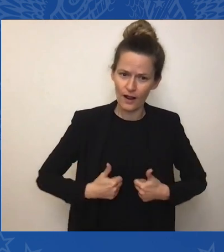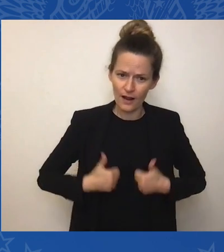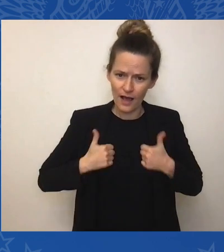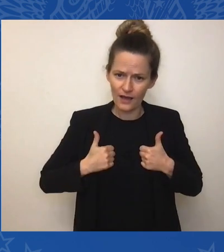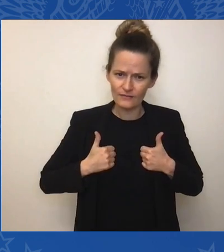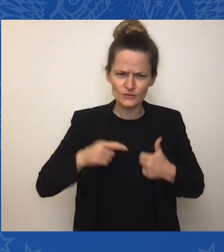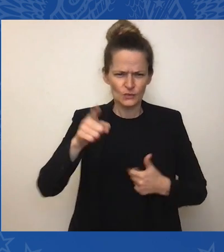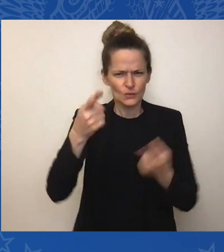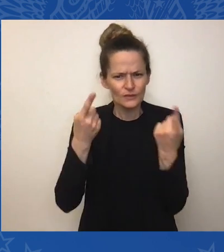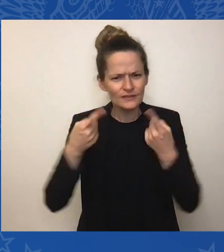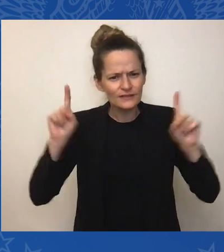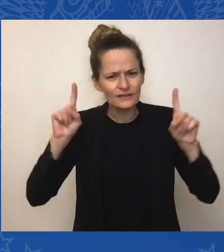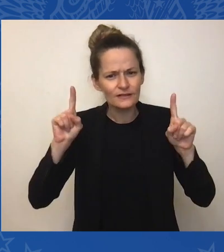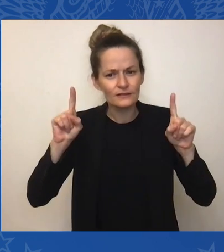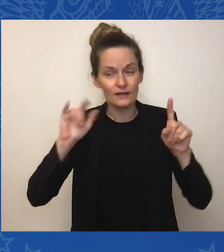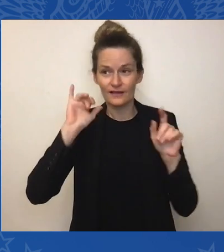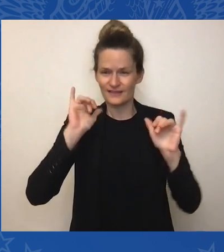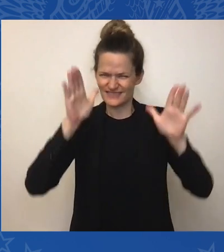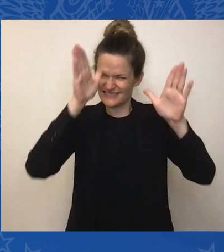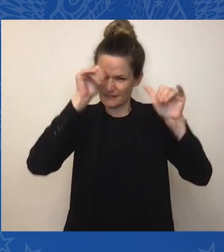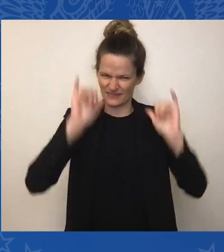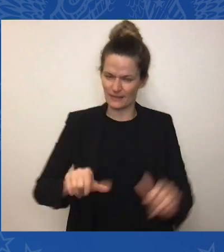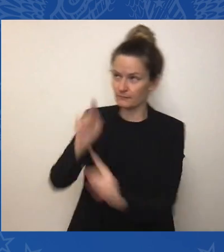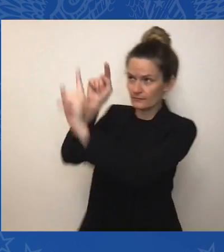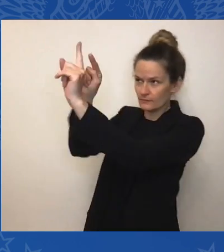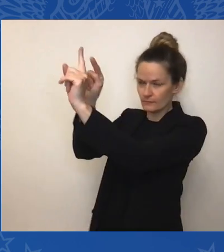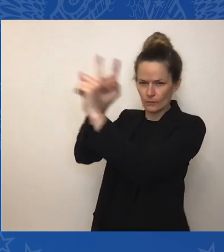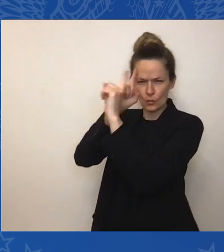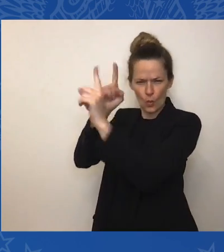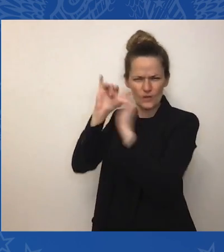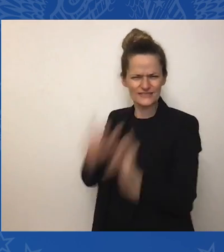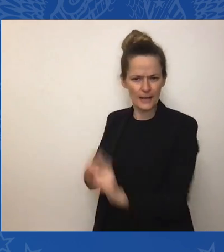You should be proud you overcame it all to see this day.